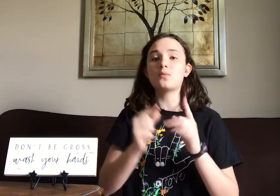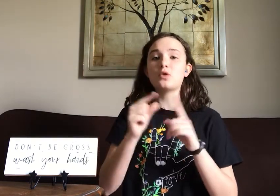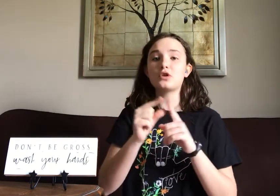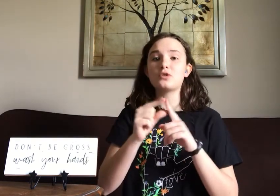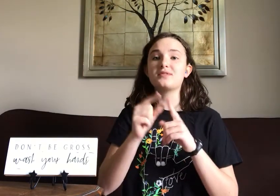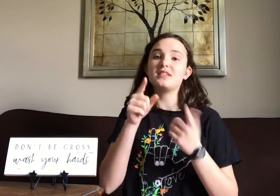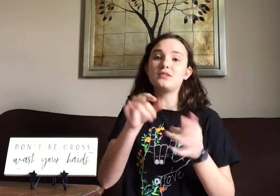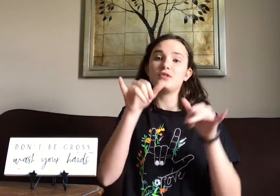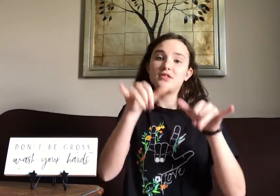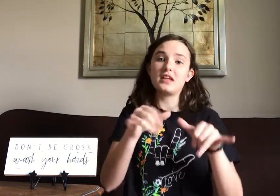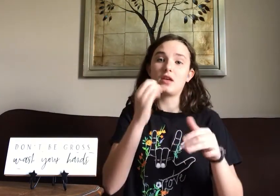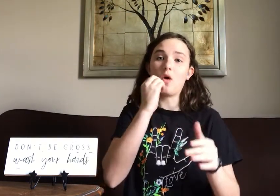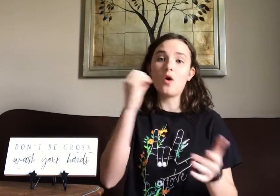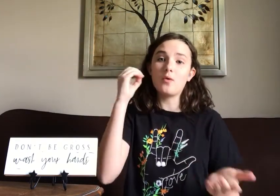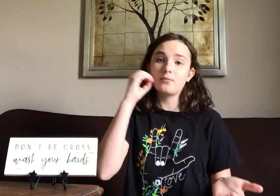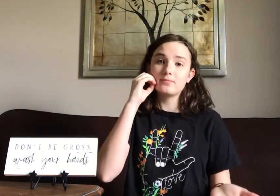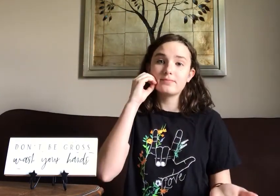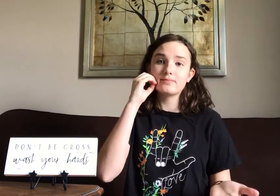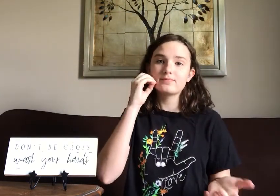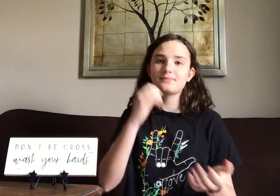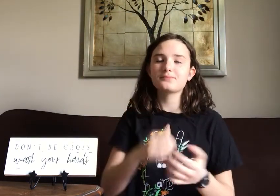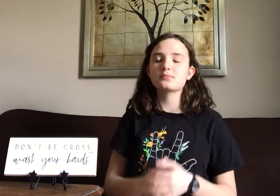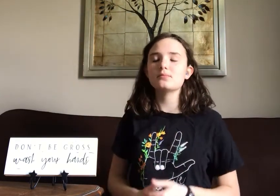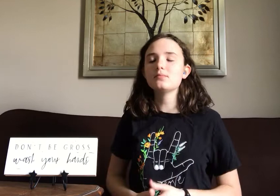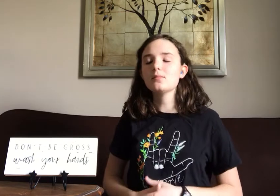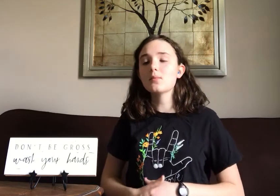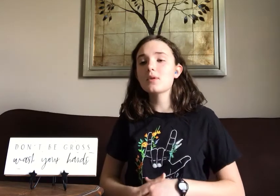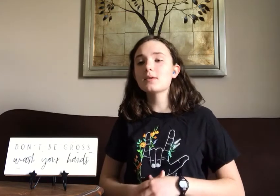words since you are staying home.